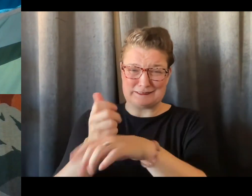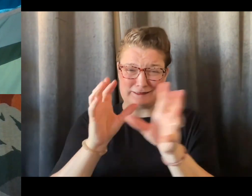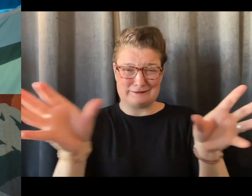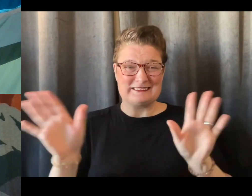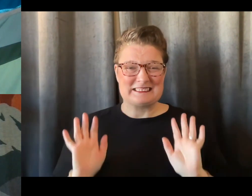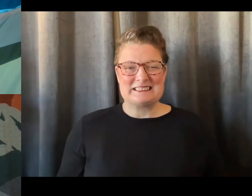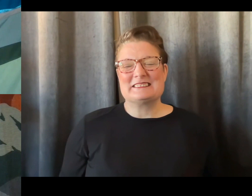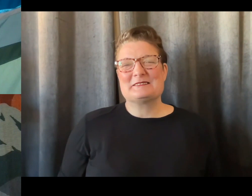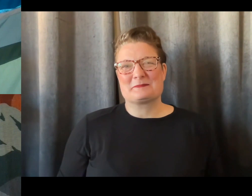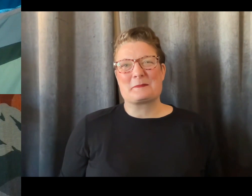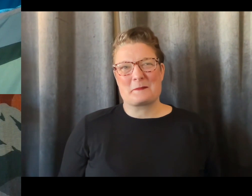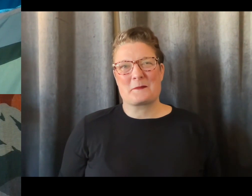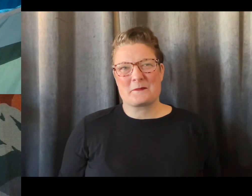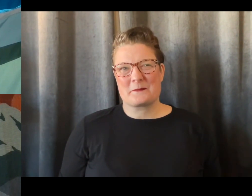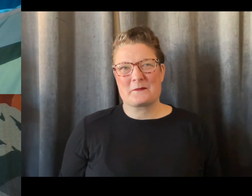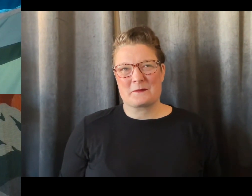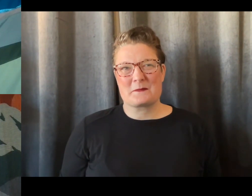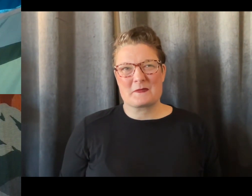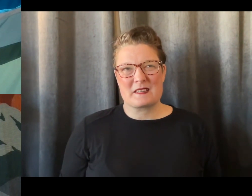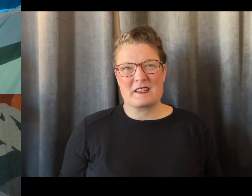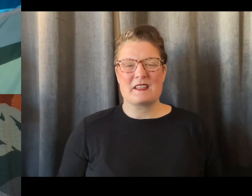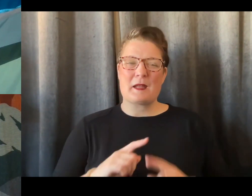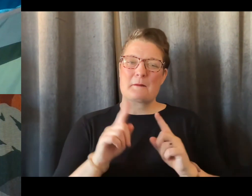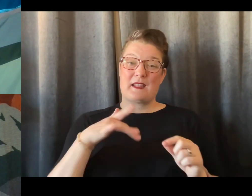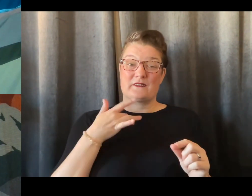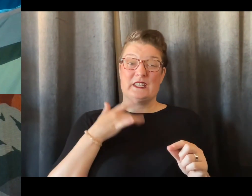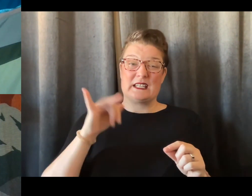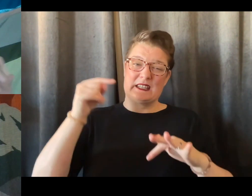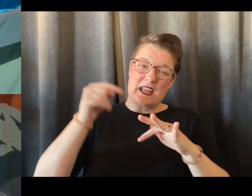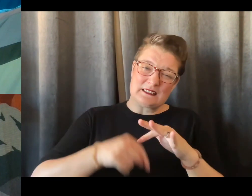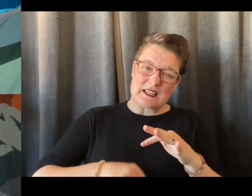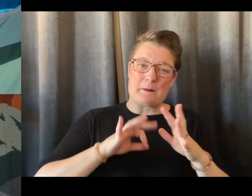I think that, feeling the depth of grief, for me, when I've gone into